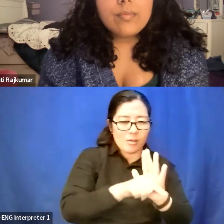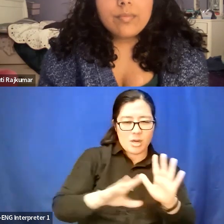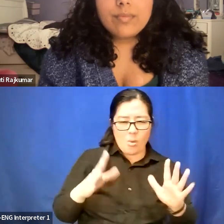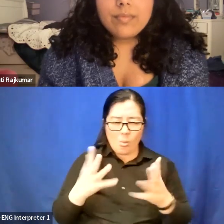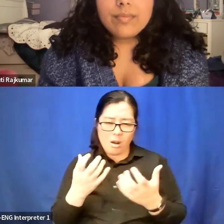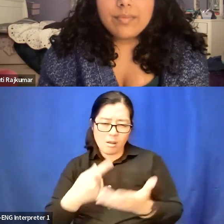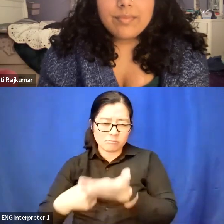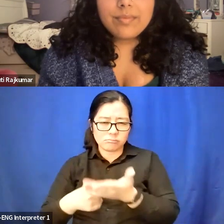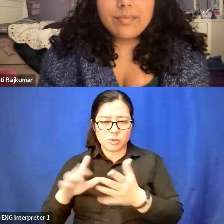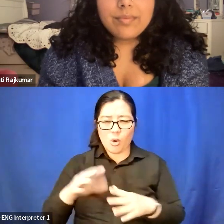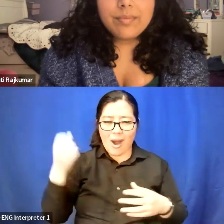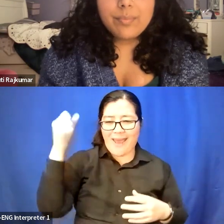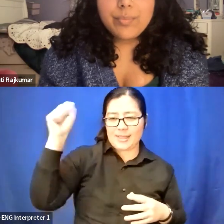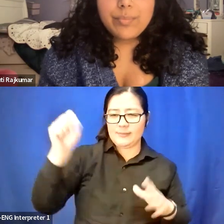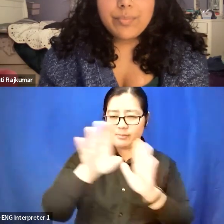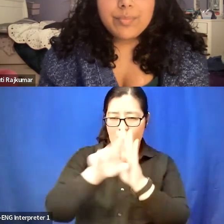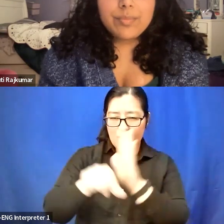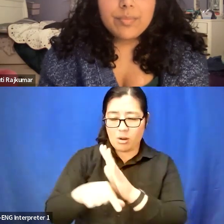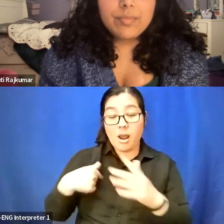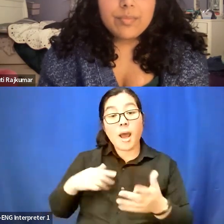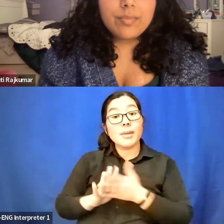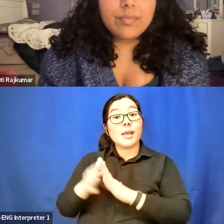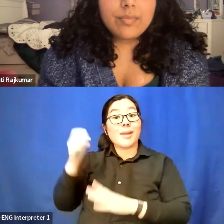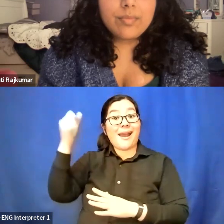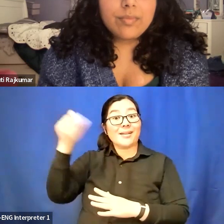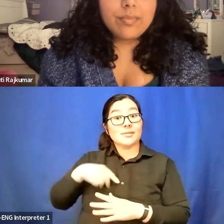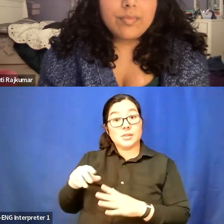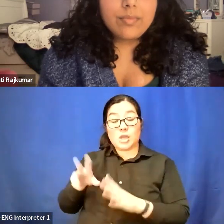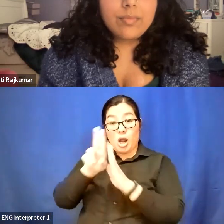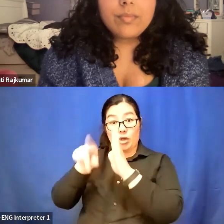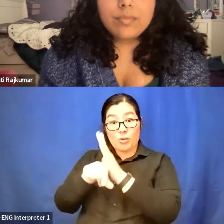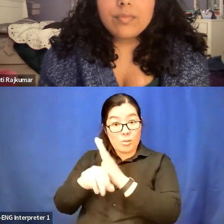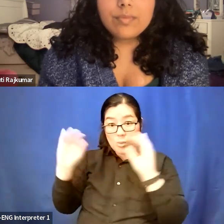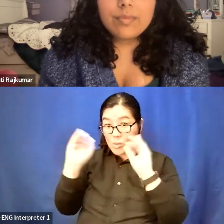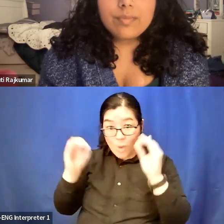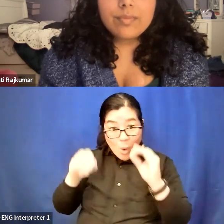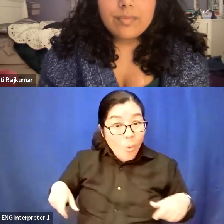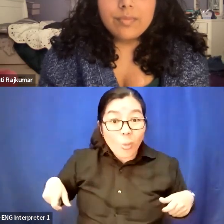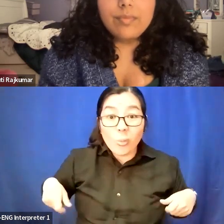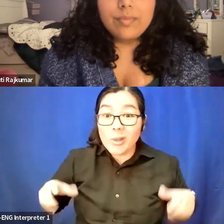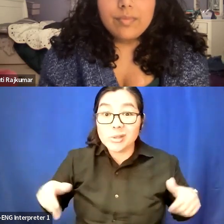I became an activist in undergrad when I didn't have a wheelchair accessible desk to sit at in most of my classes.